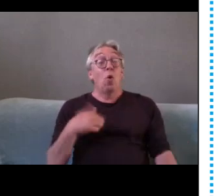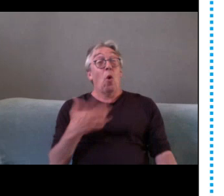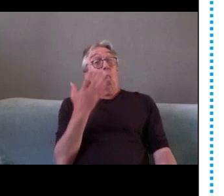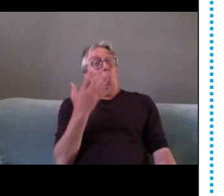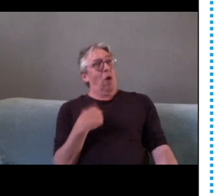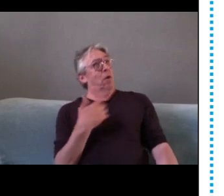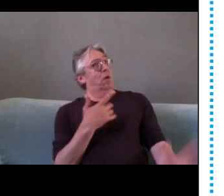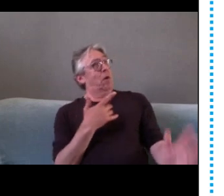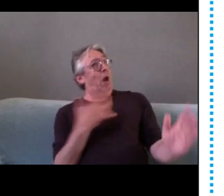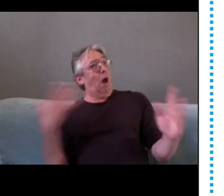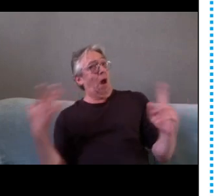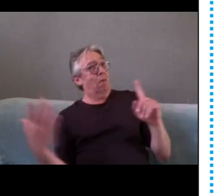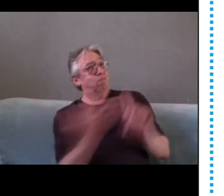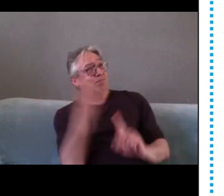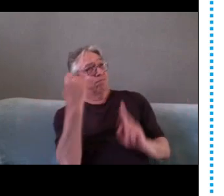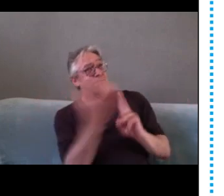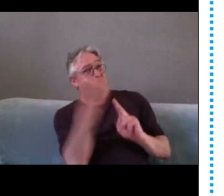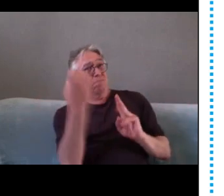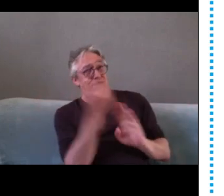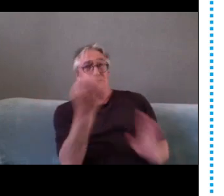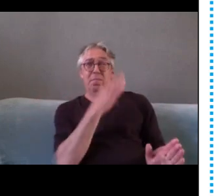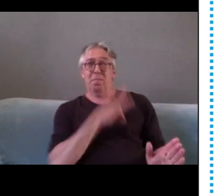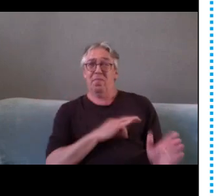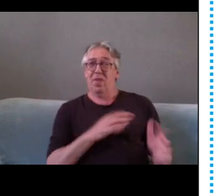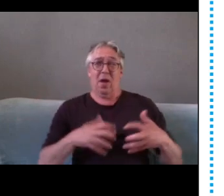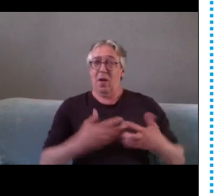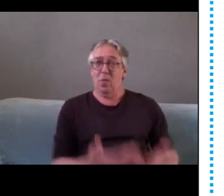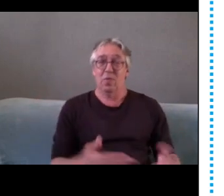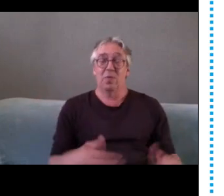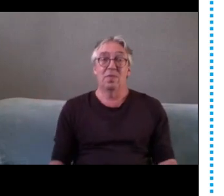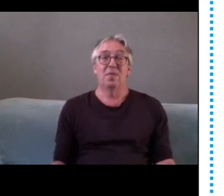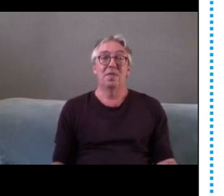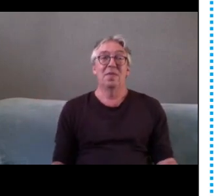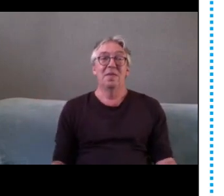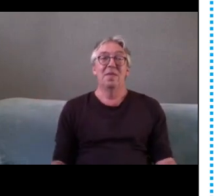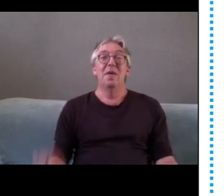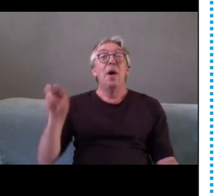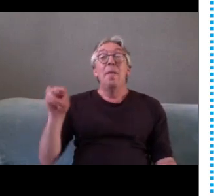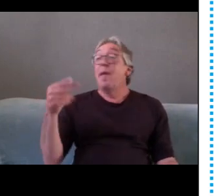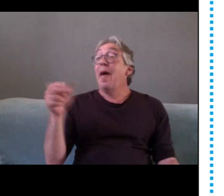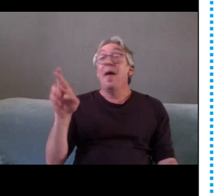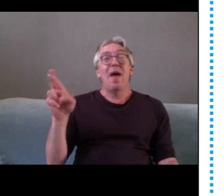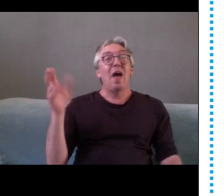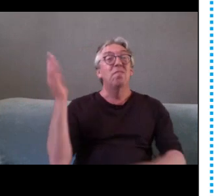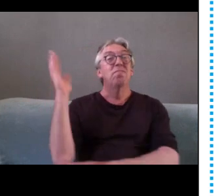A Mher mentioned, the Code defines the Universal services